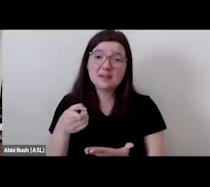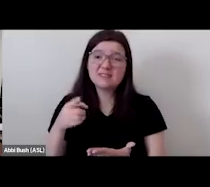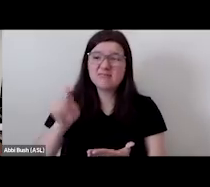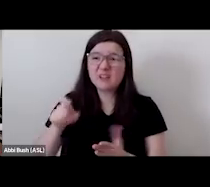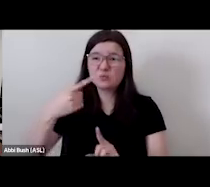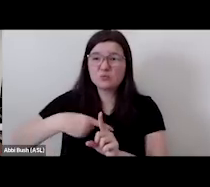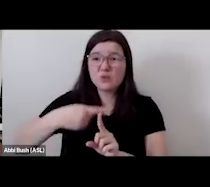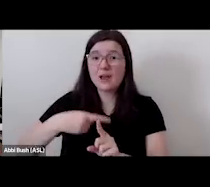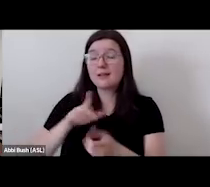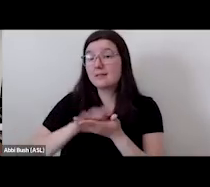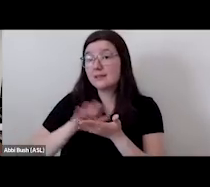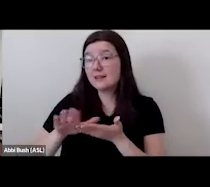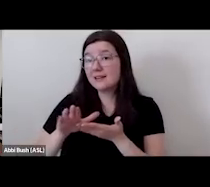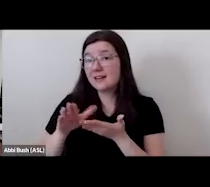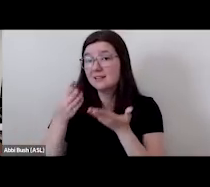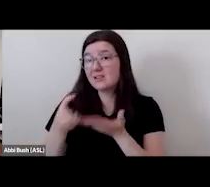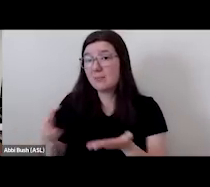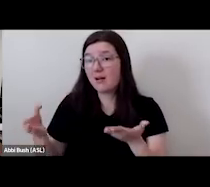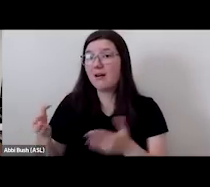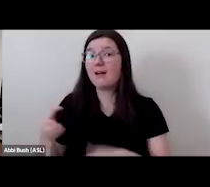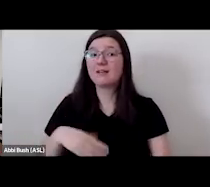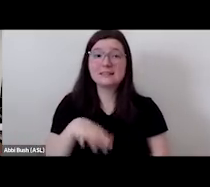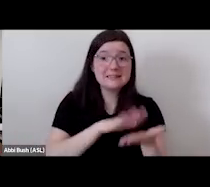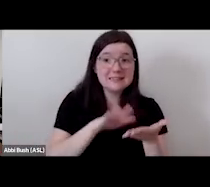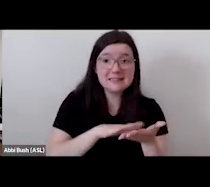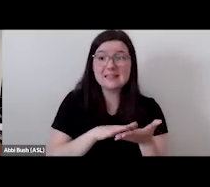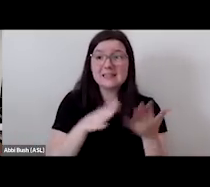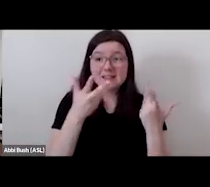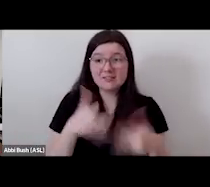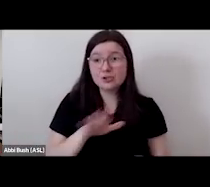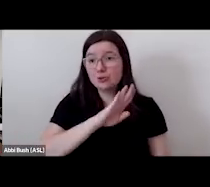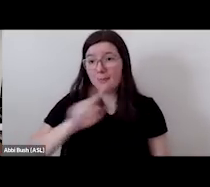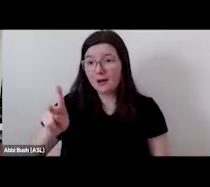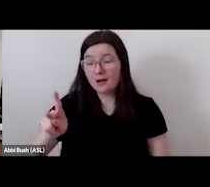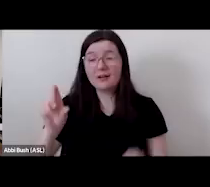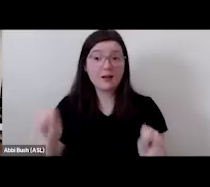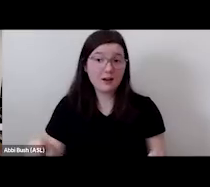for an hour and go and clean their bunk and then come back? How, like how can they try